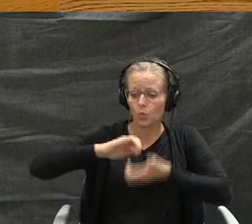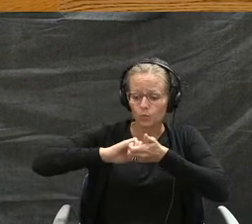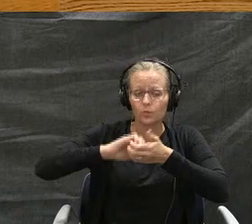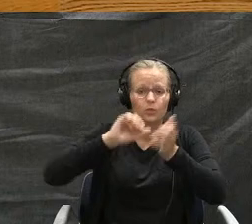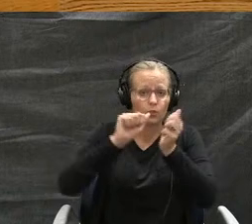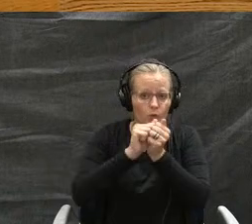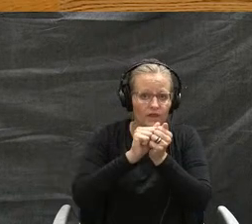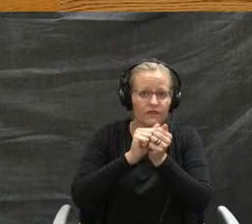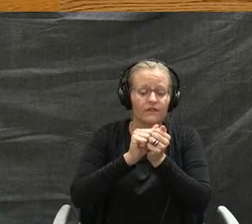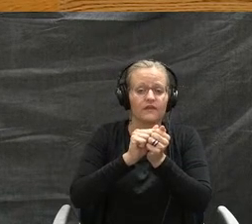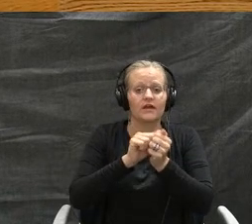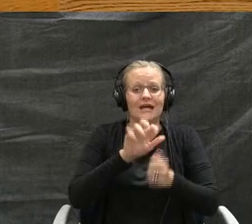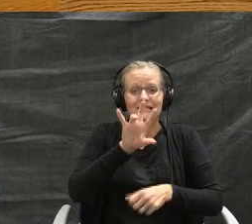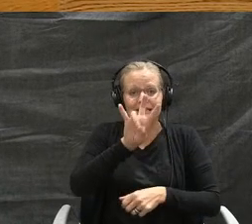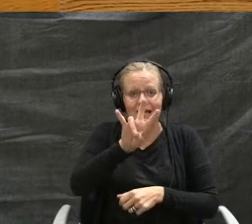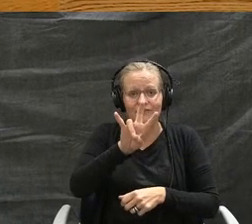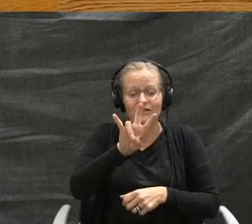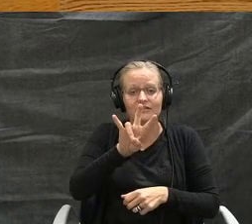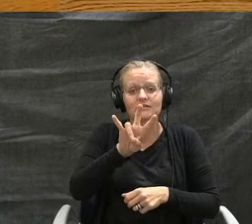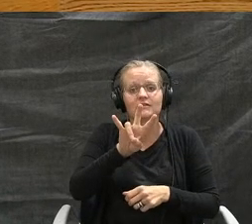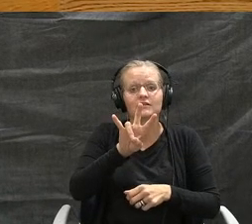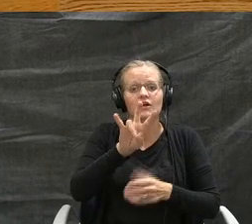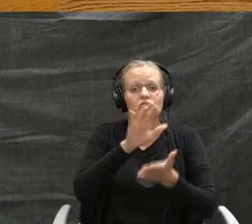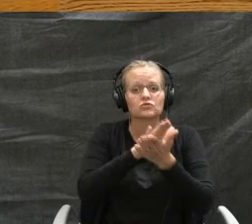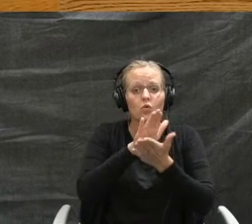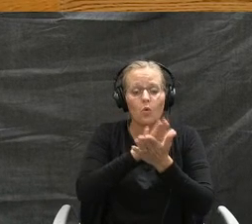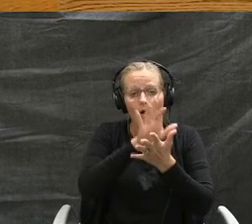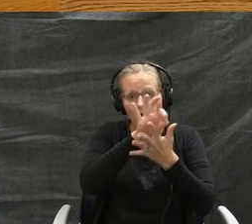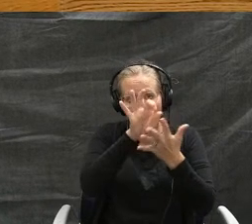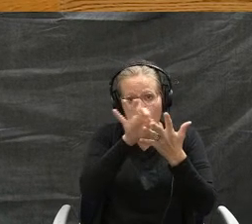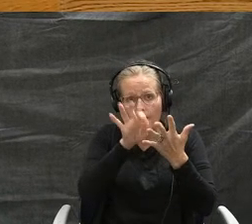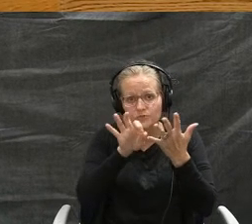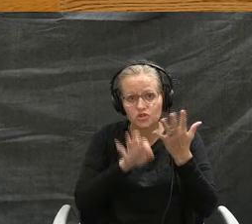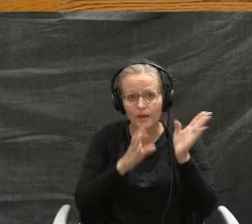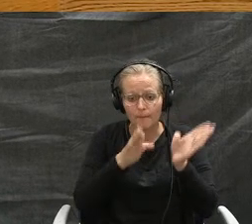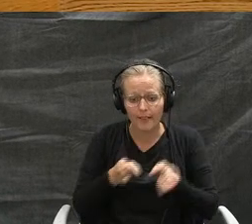school option plans that really helped to bring us to the point